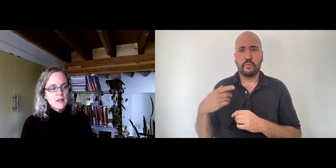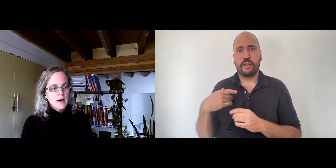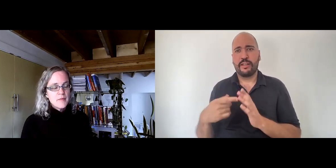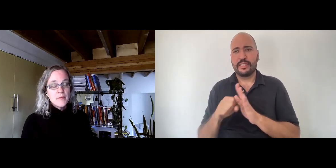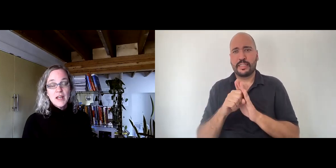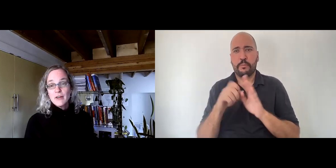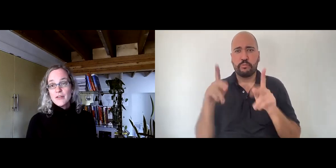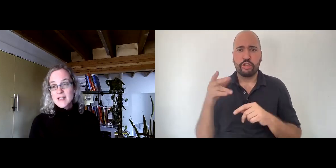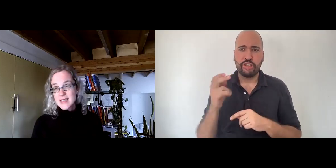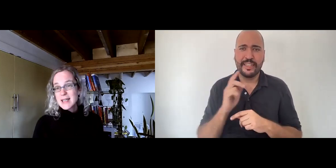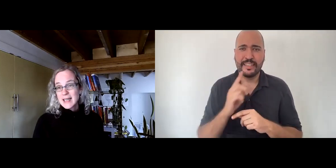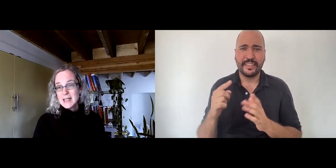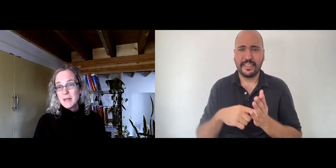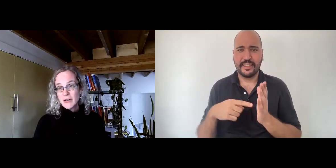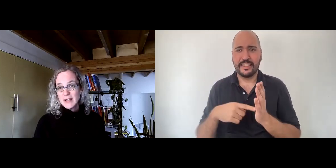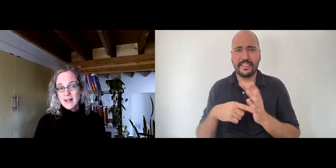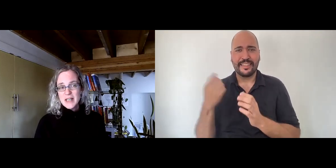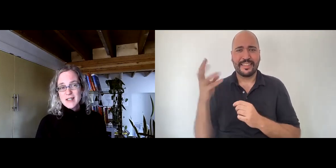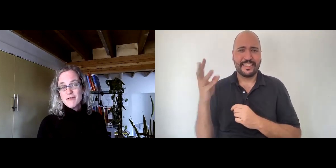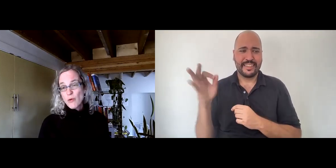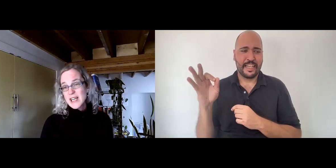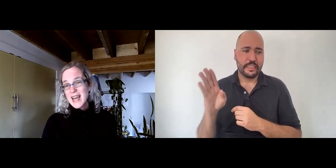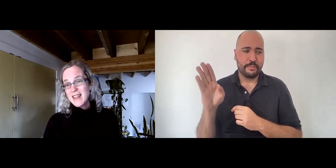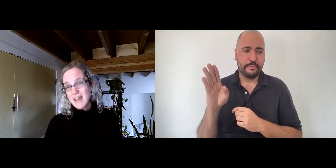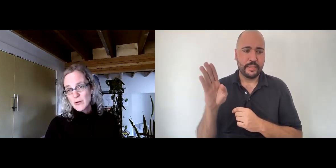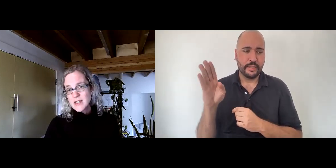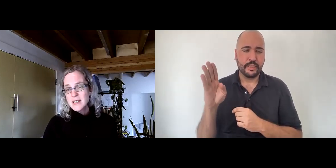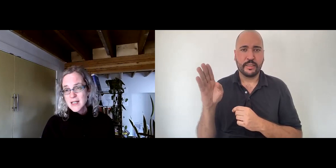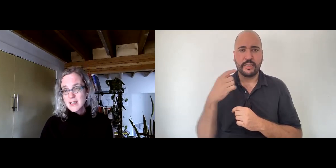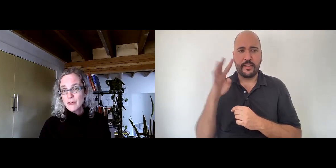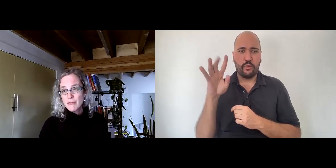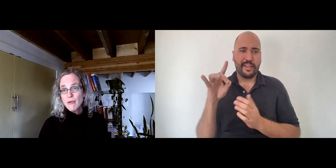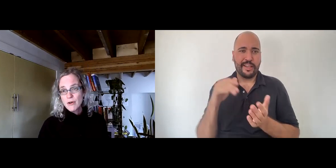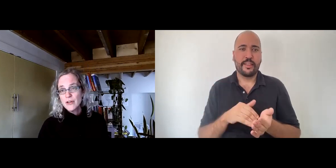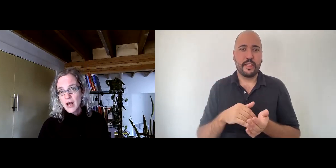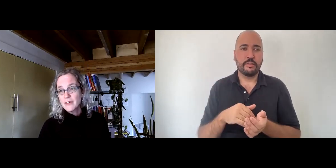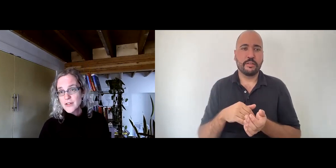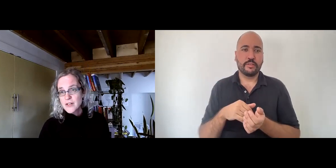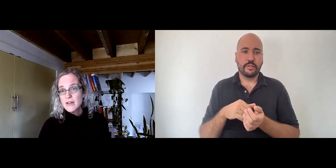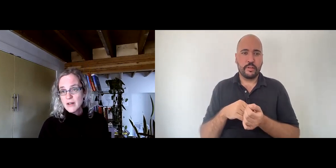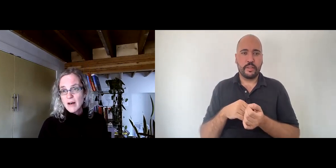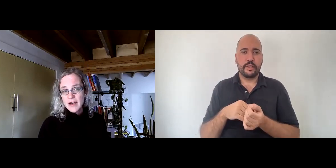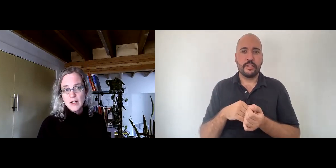19 B earning limit is $48,604 of annual earnings.